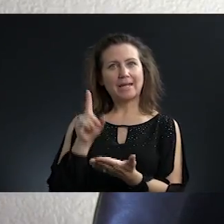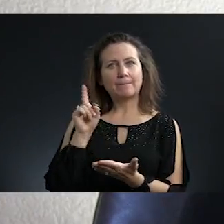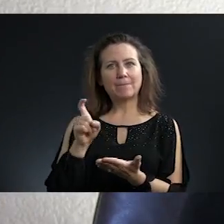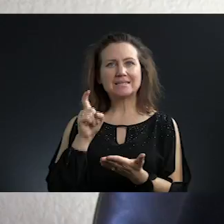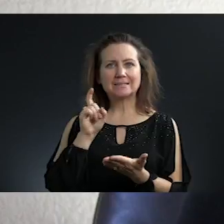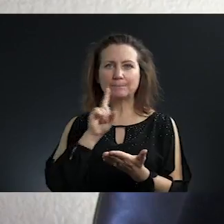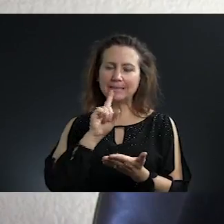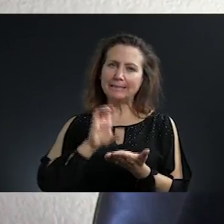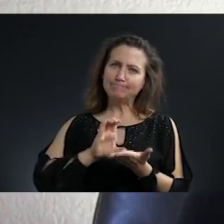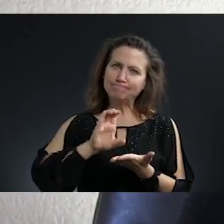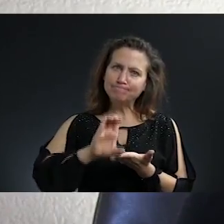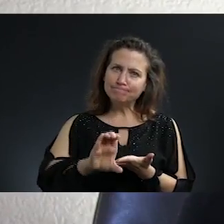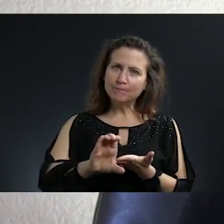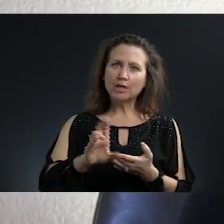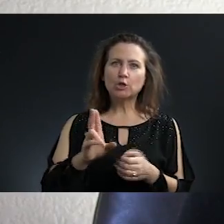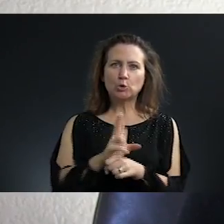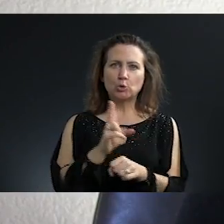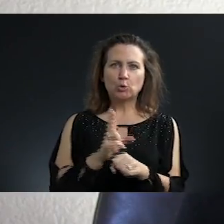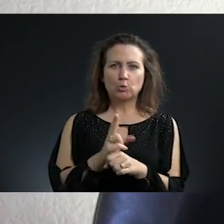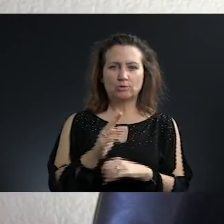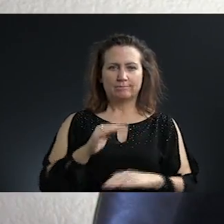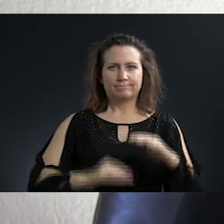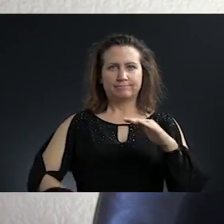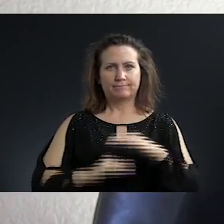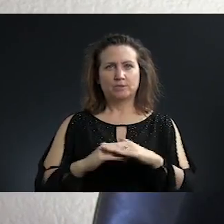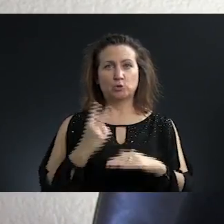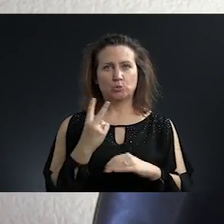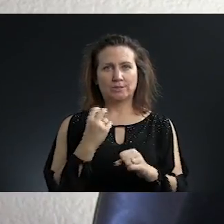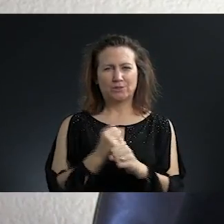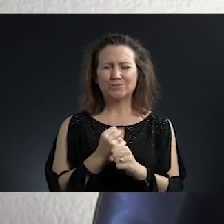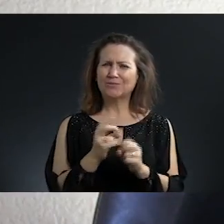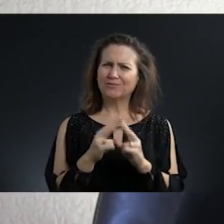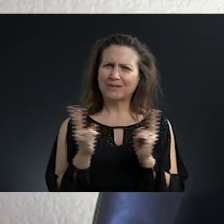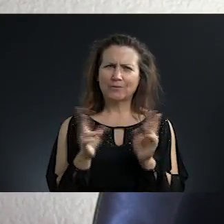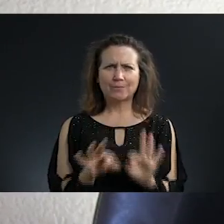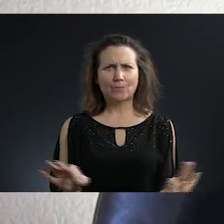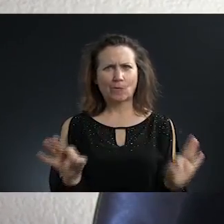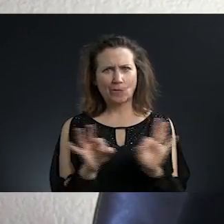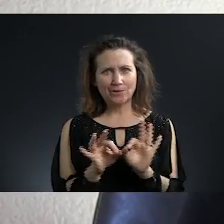within two years So it's very important that we keep this chart